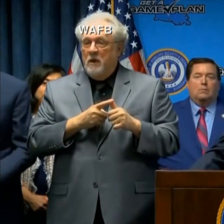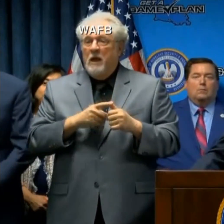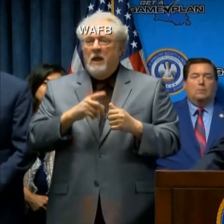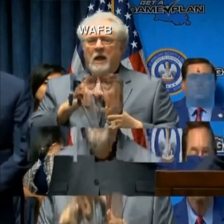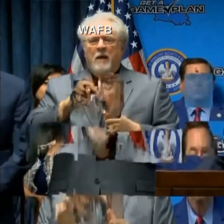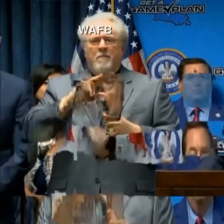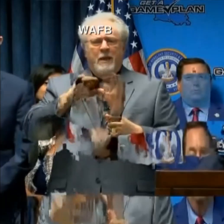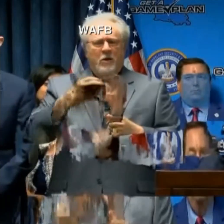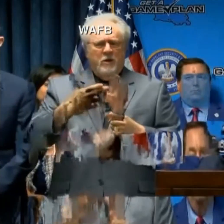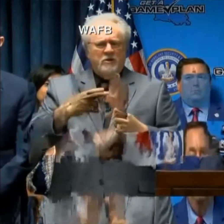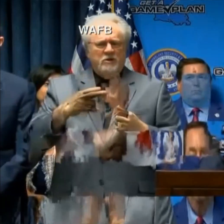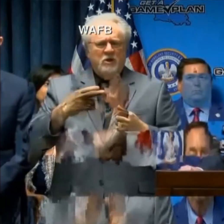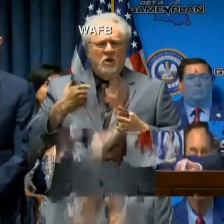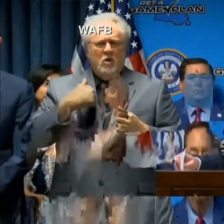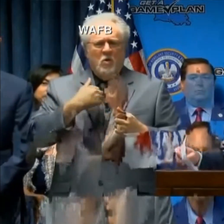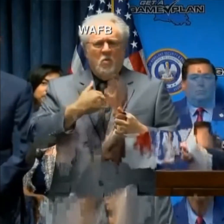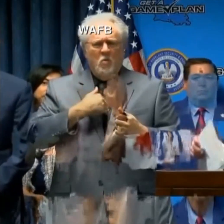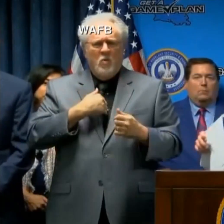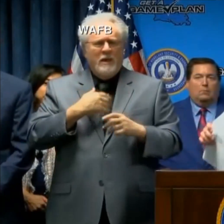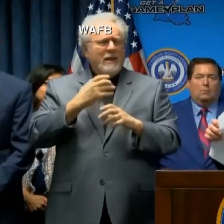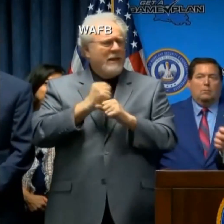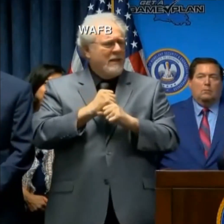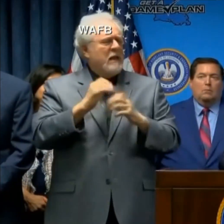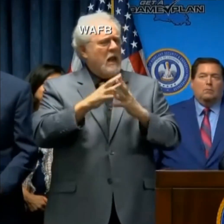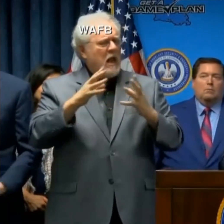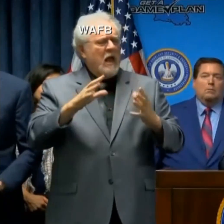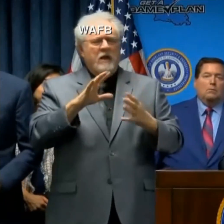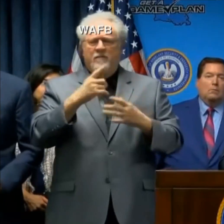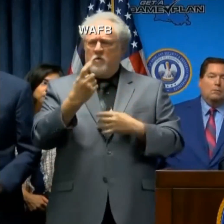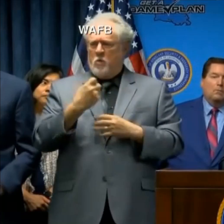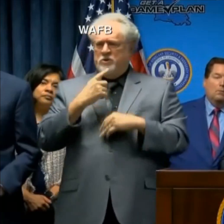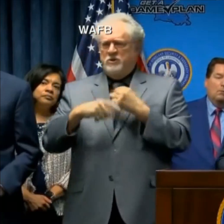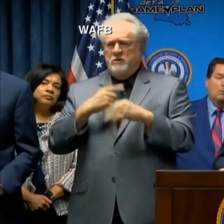secondly we filled a lot of questions in our newsroom concerning the weather or